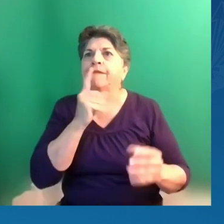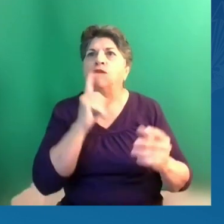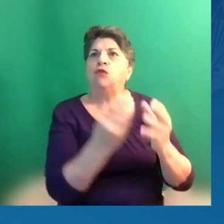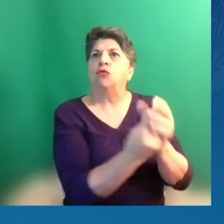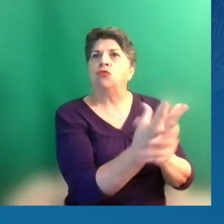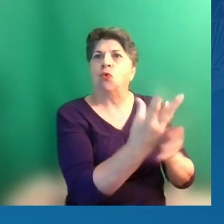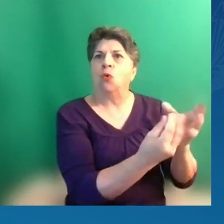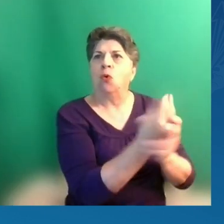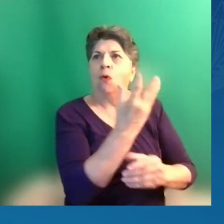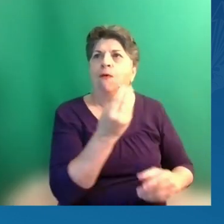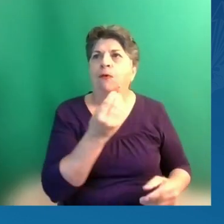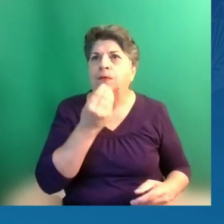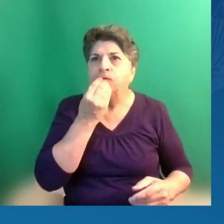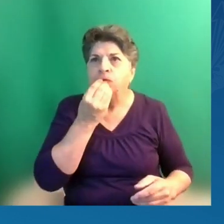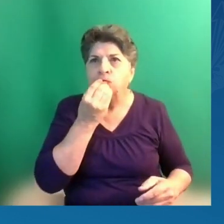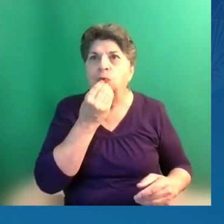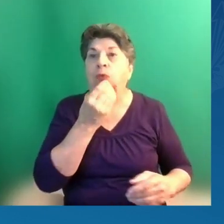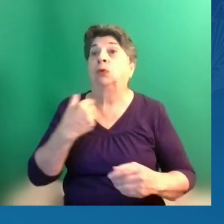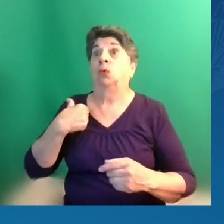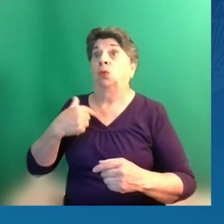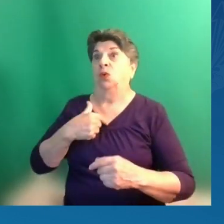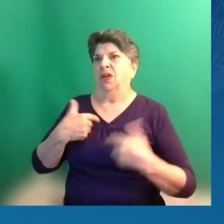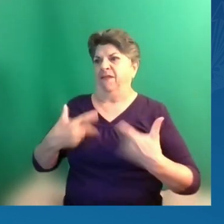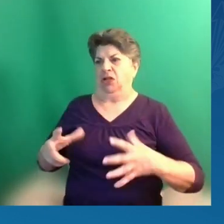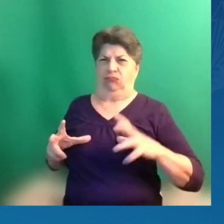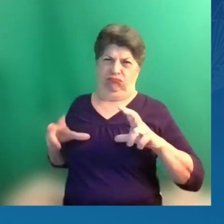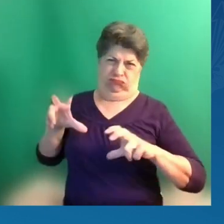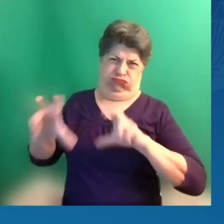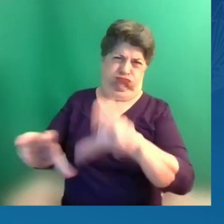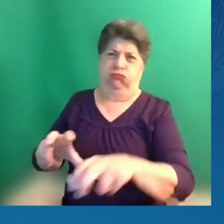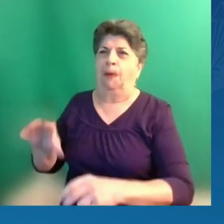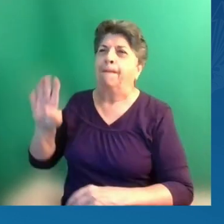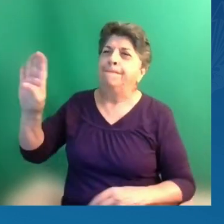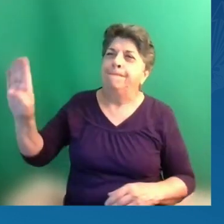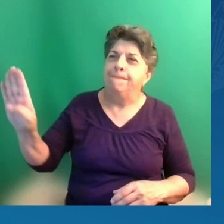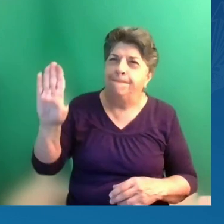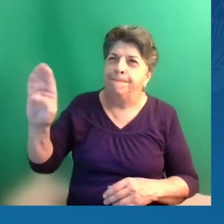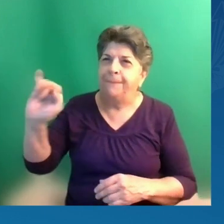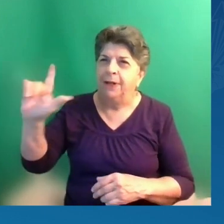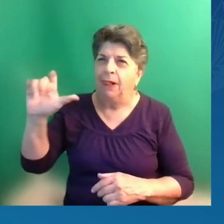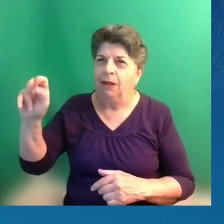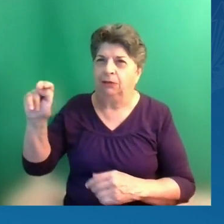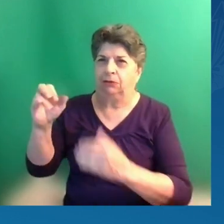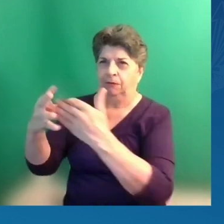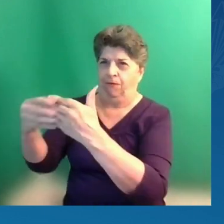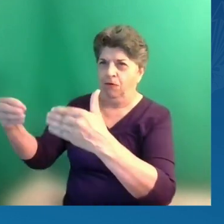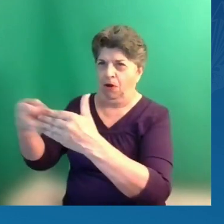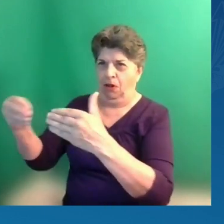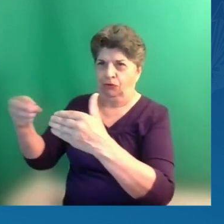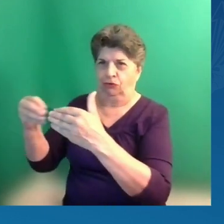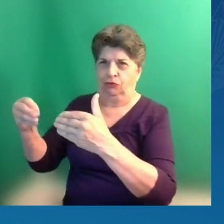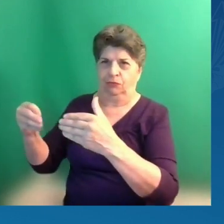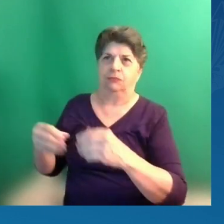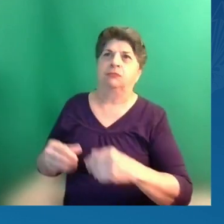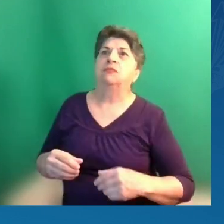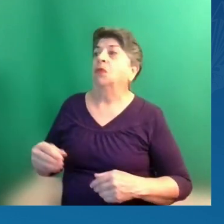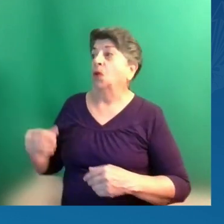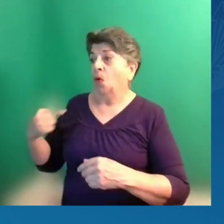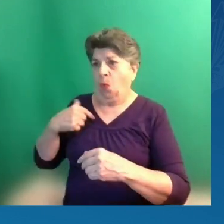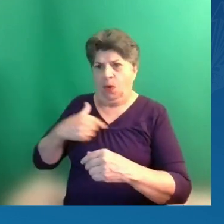in 30 countries in the wash and irrigation sectors, benefiting over 21 million people.